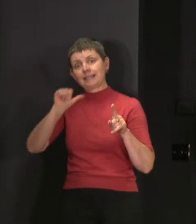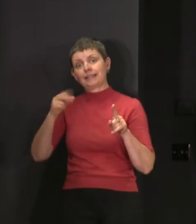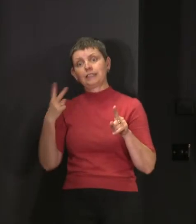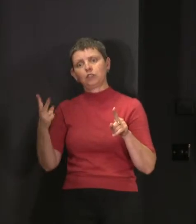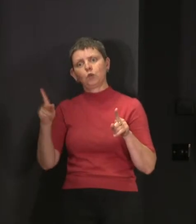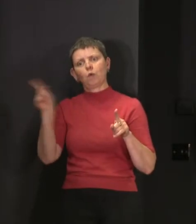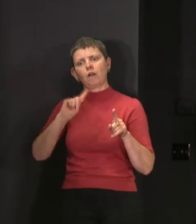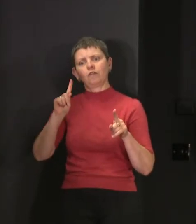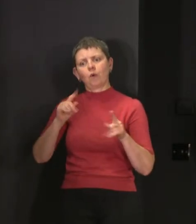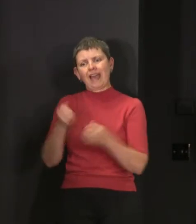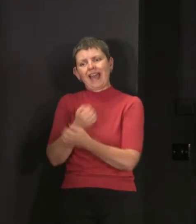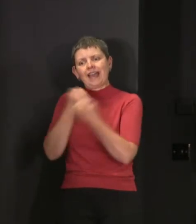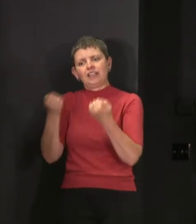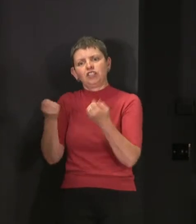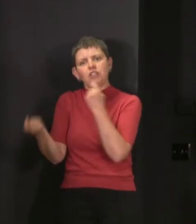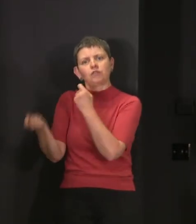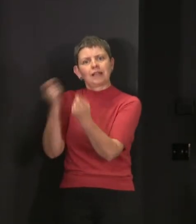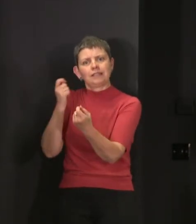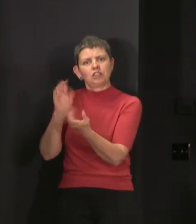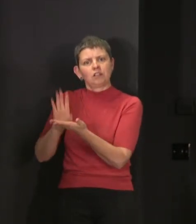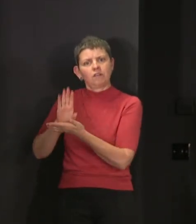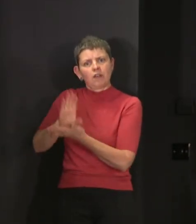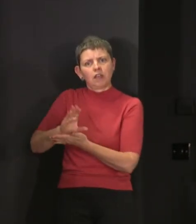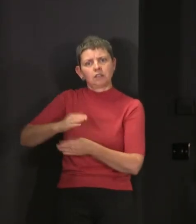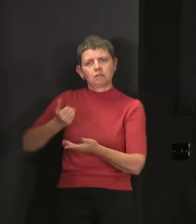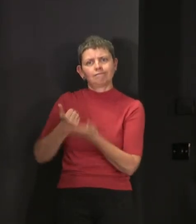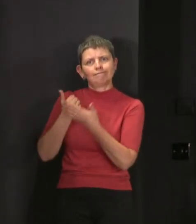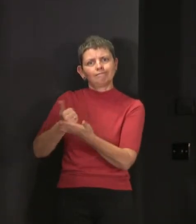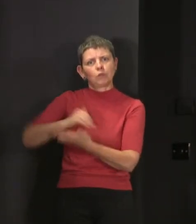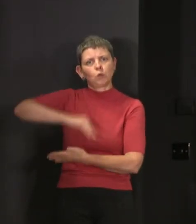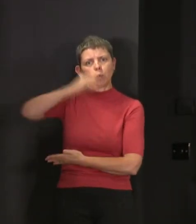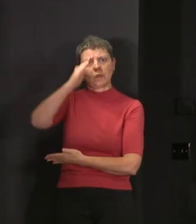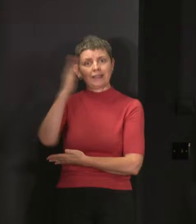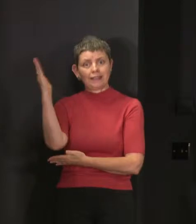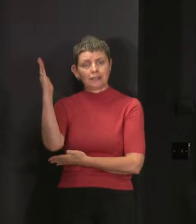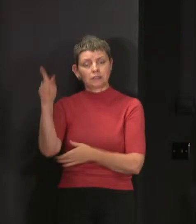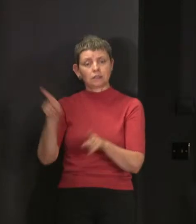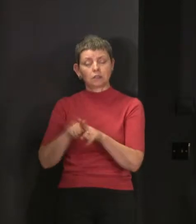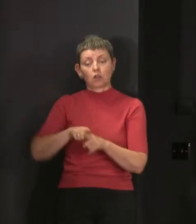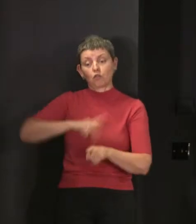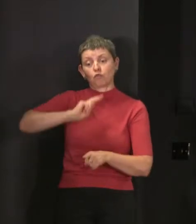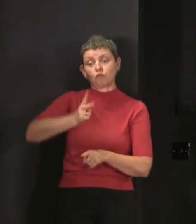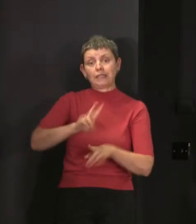fund, particularly helping the north east. We helped identifying restart for small companies